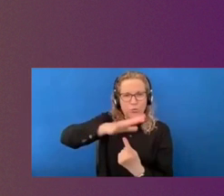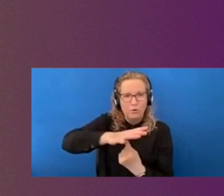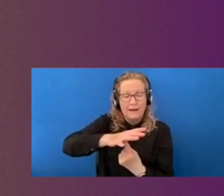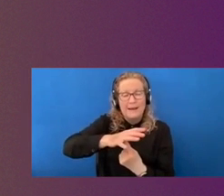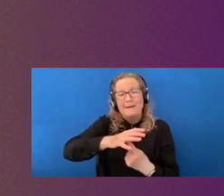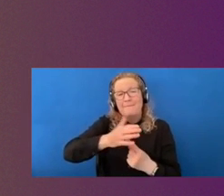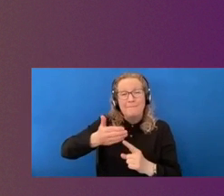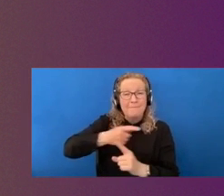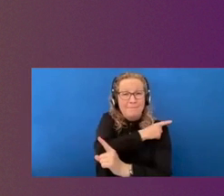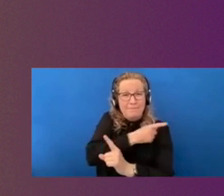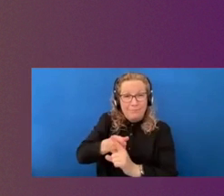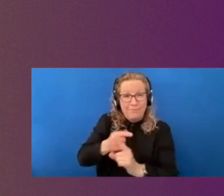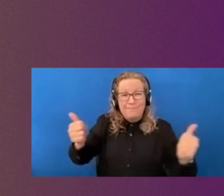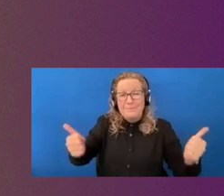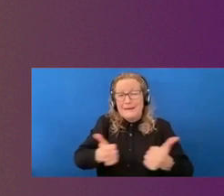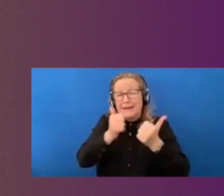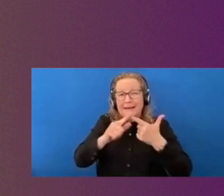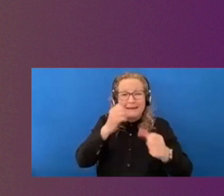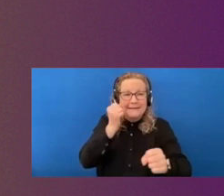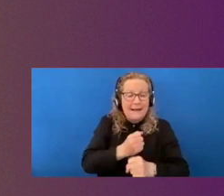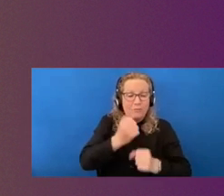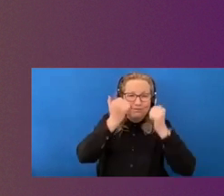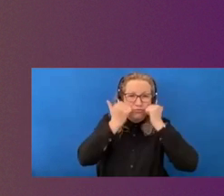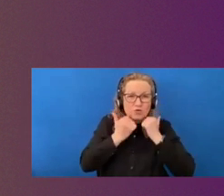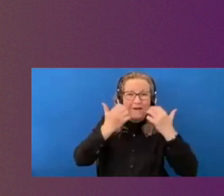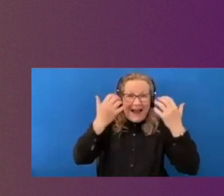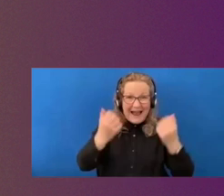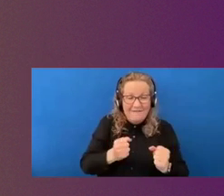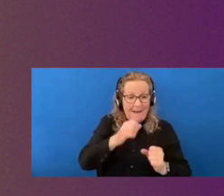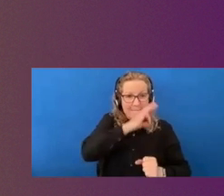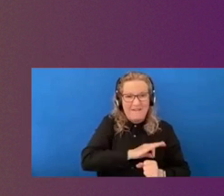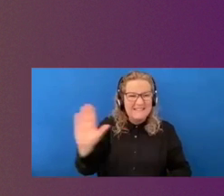flexibility will benefit people with disabilities as well as everyone else so that's that's the one